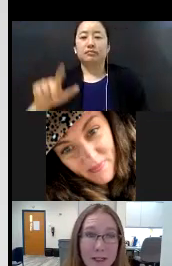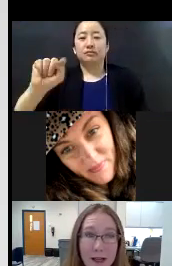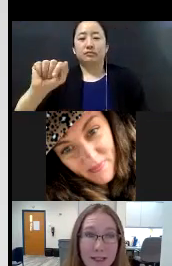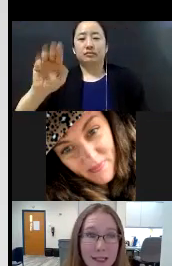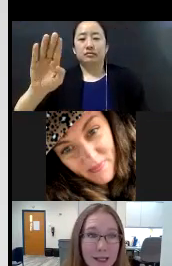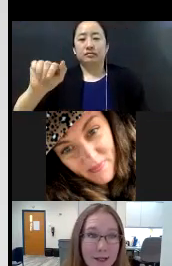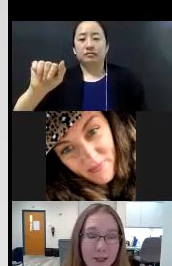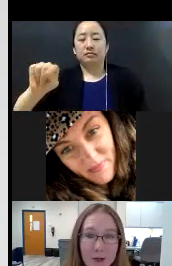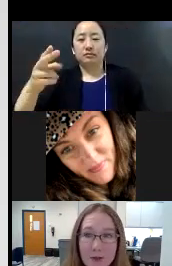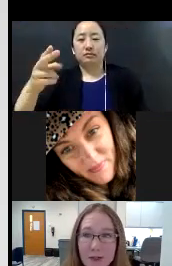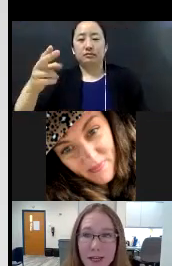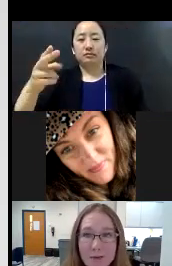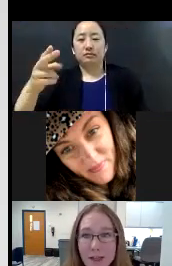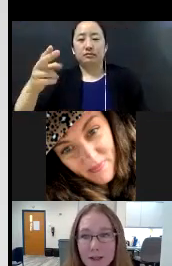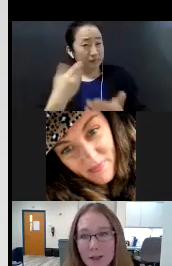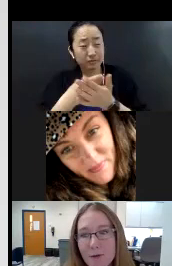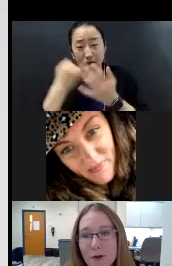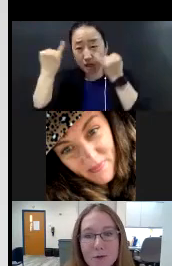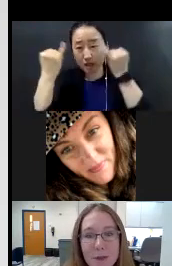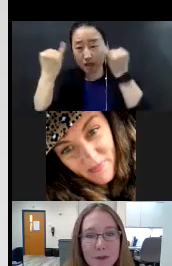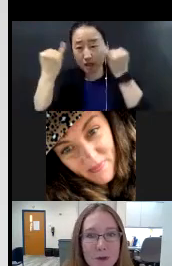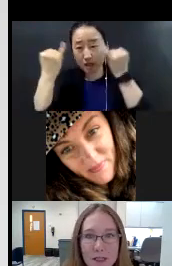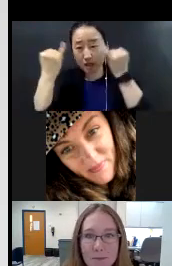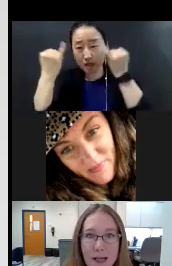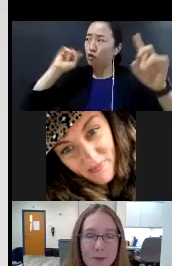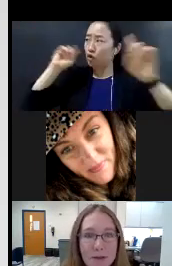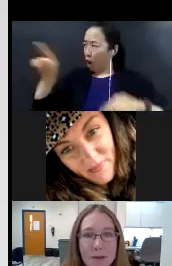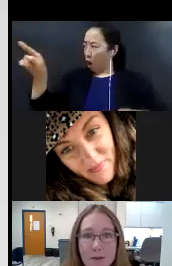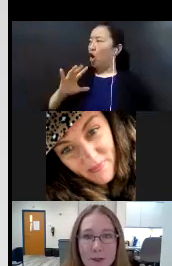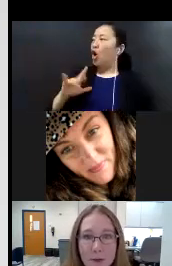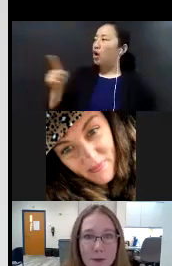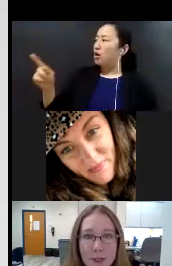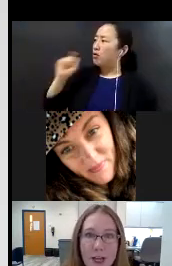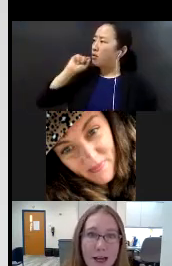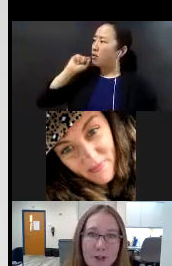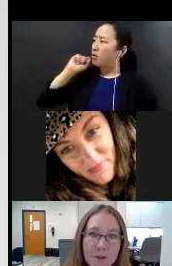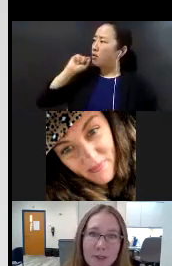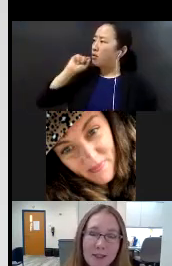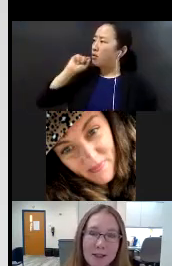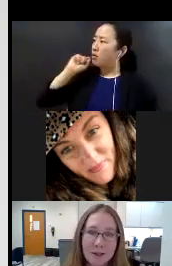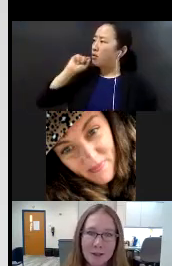IDEAS OR CREATIVE THINGS THAT YOU HEARD OF PEOPLE DOING IN THE PAST, WE WOULD LOVE FOR YOU TO THROW THEM IN THE CHAT, TOO.